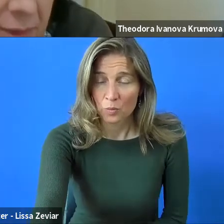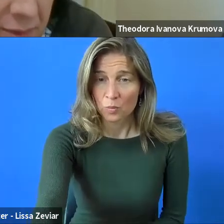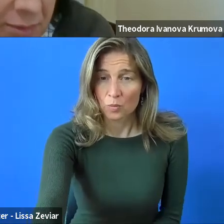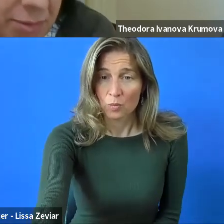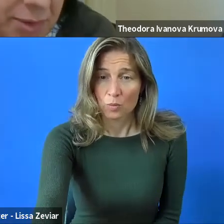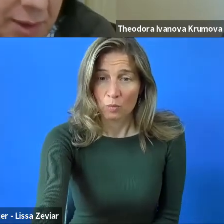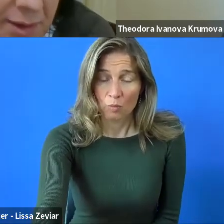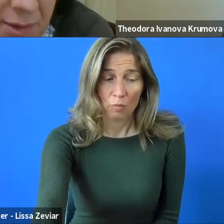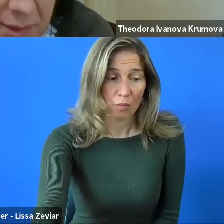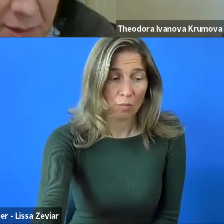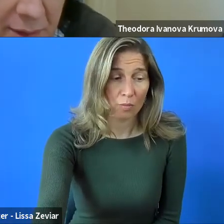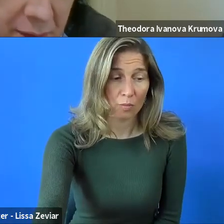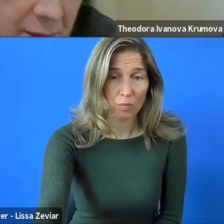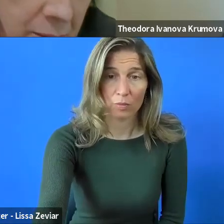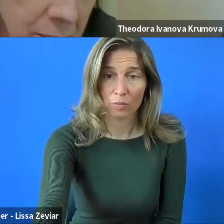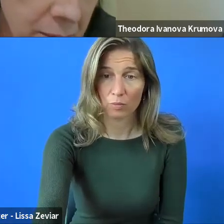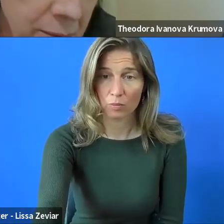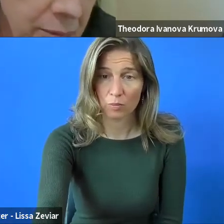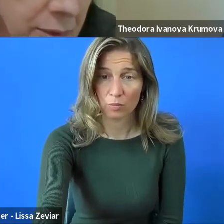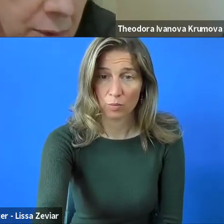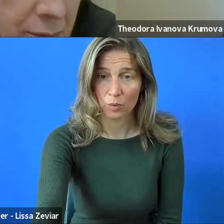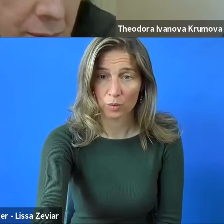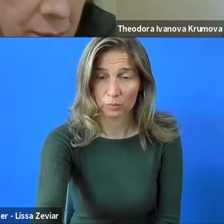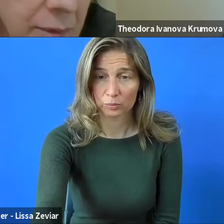or death penalty on or evictions.